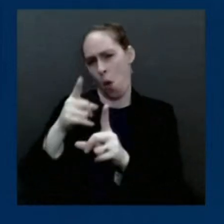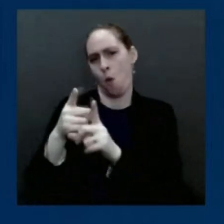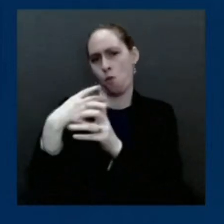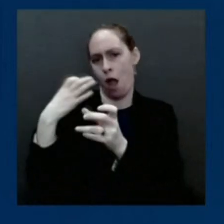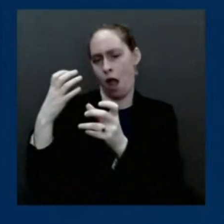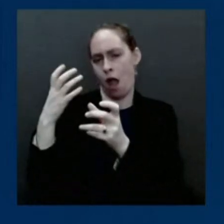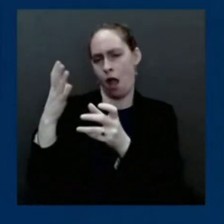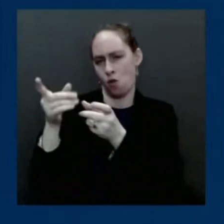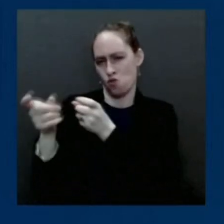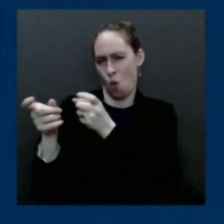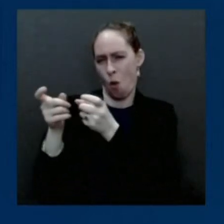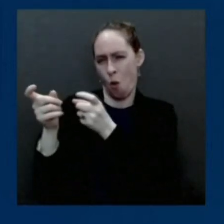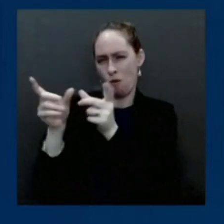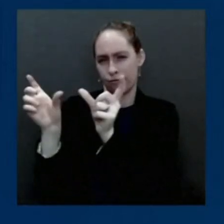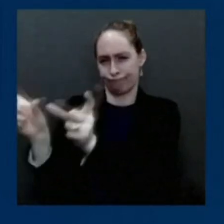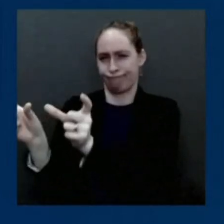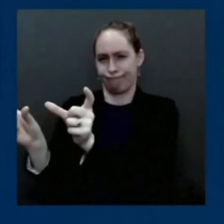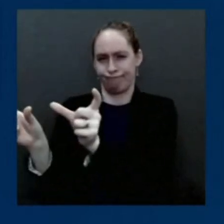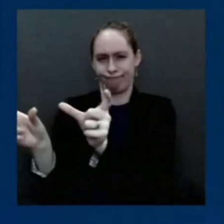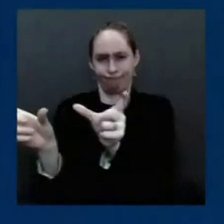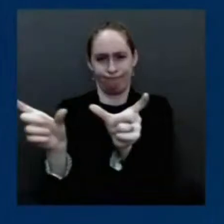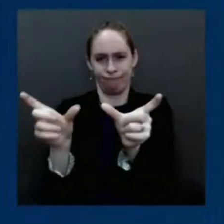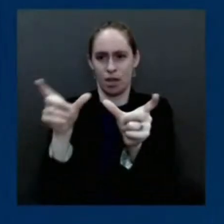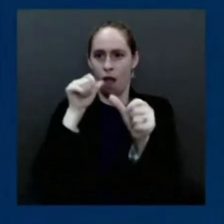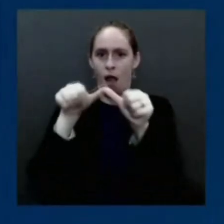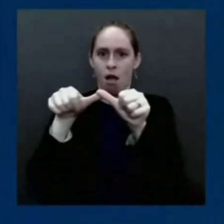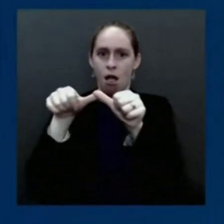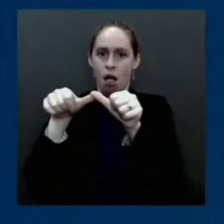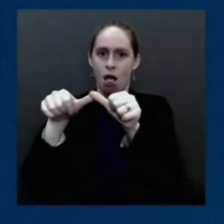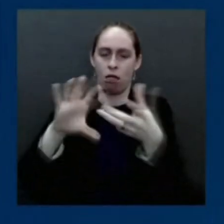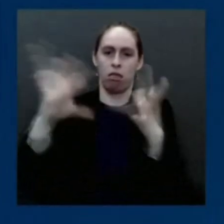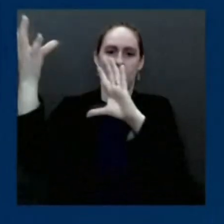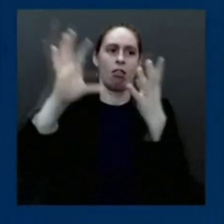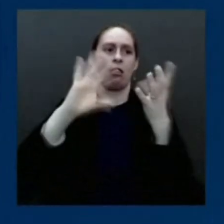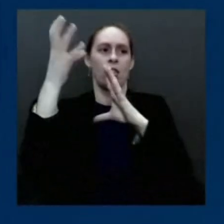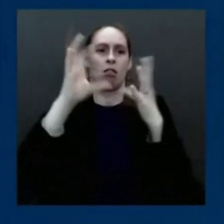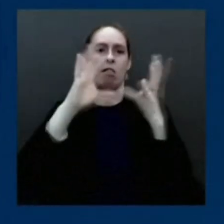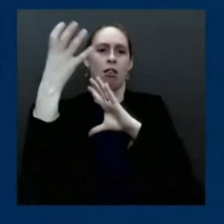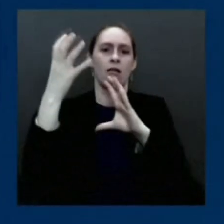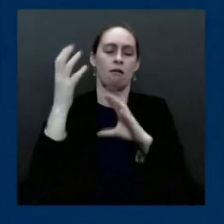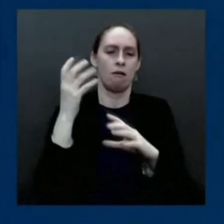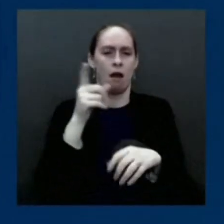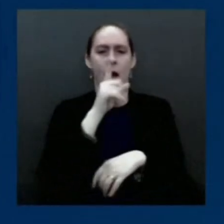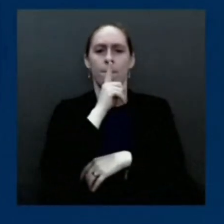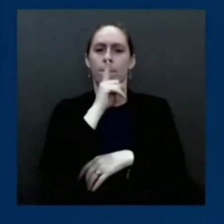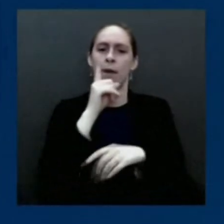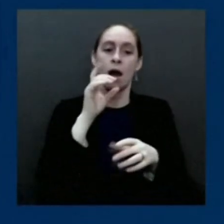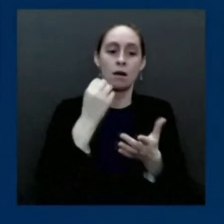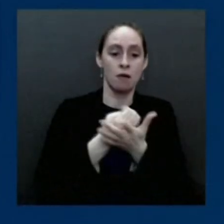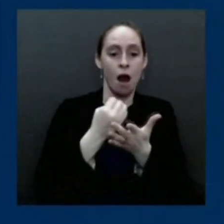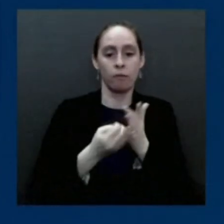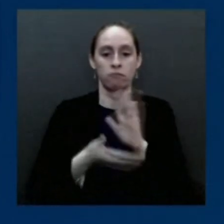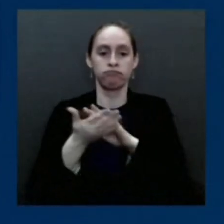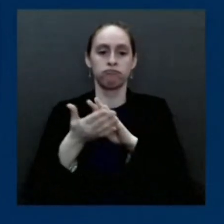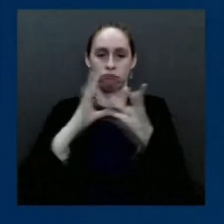CONTROL MAINLY A CONTROL THAT DOES NOT DISRUPT SOCIETY DOES NOT DISRUPT THE ECONOMY THAT IT